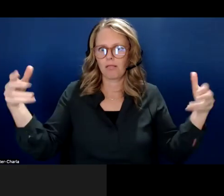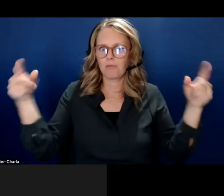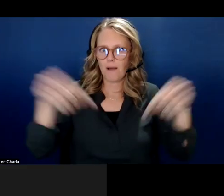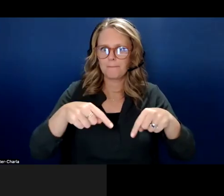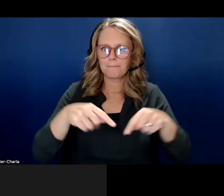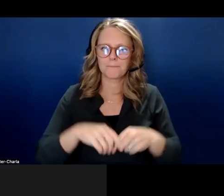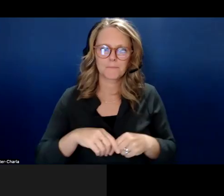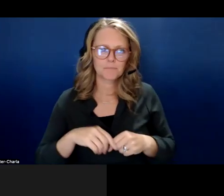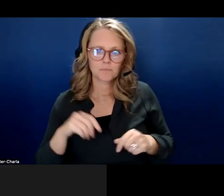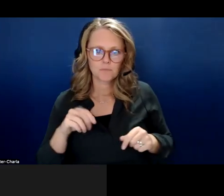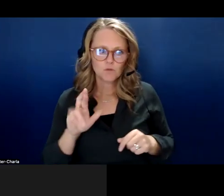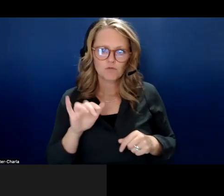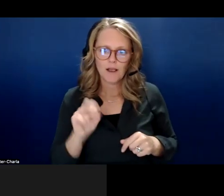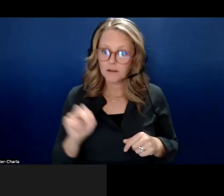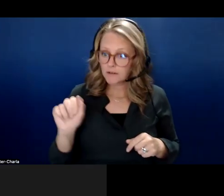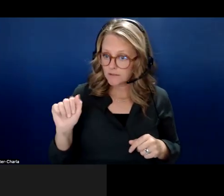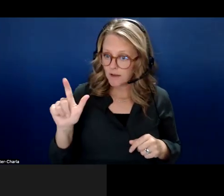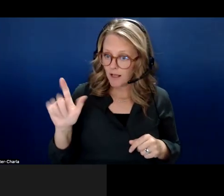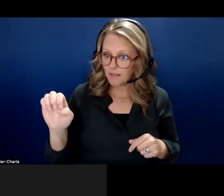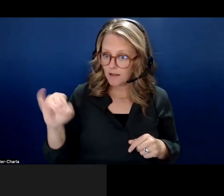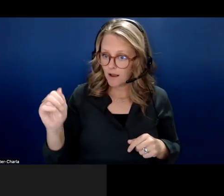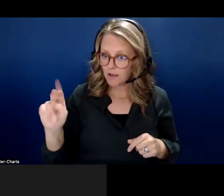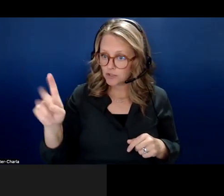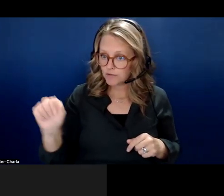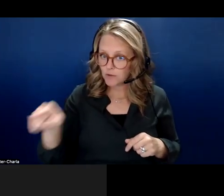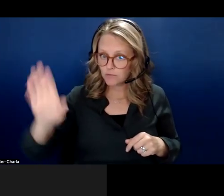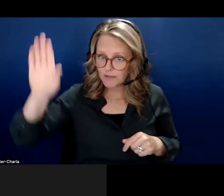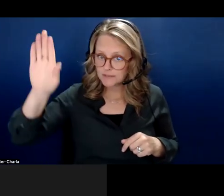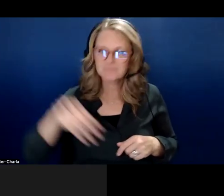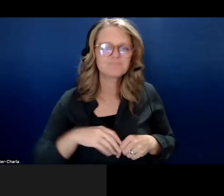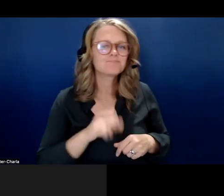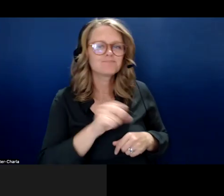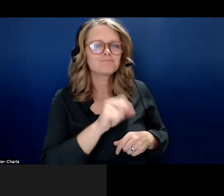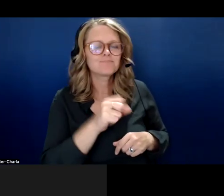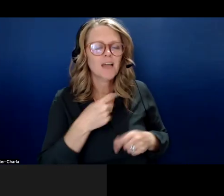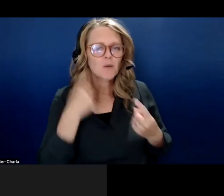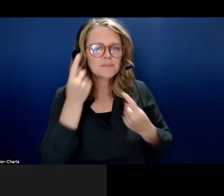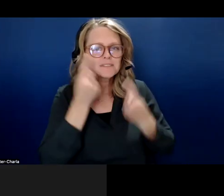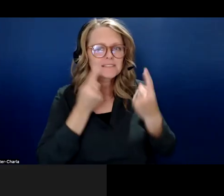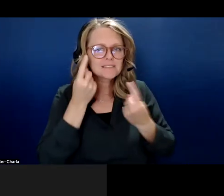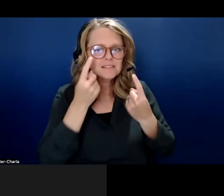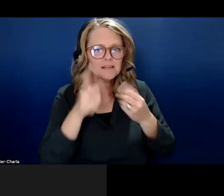Alejandra, you have your hand raised. Thank you. Yeah, just thinking about sort of lessons learned.